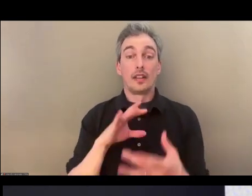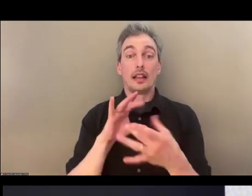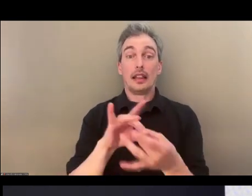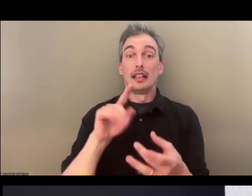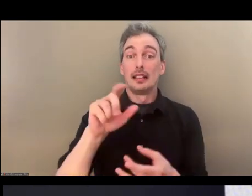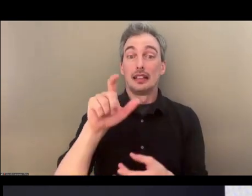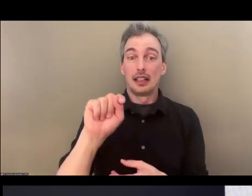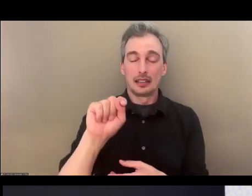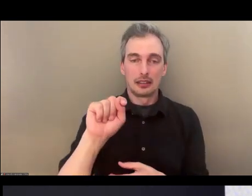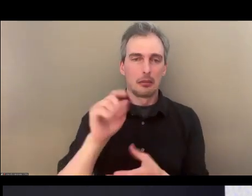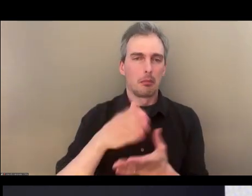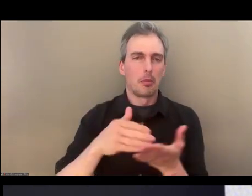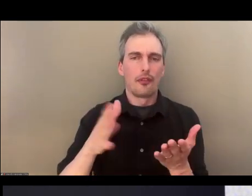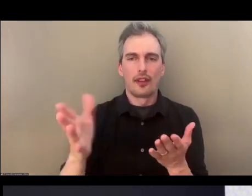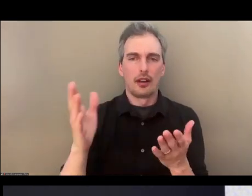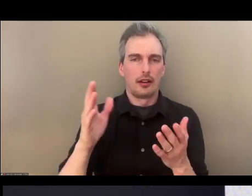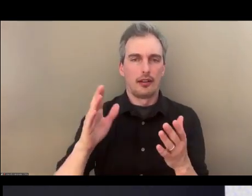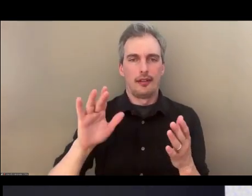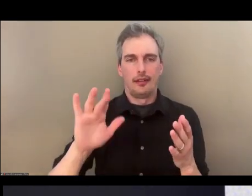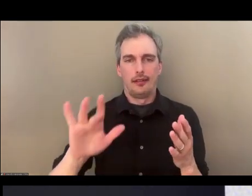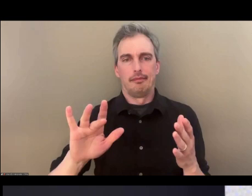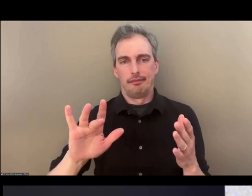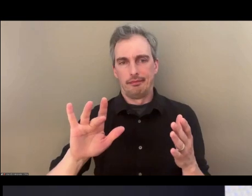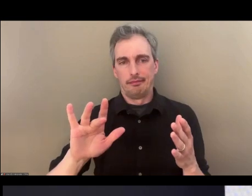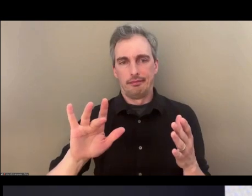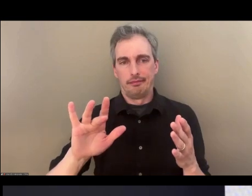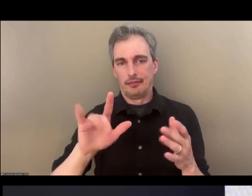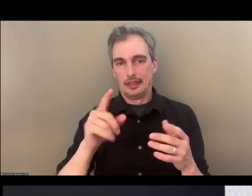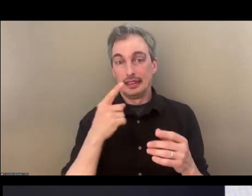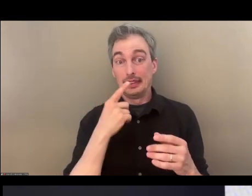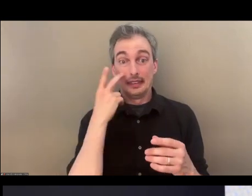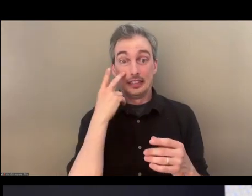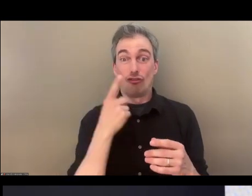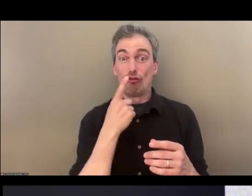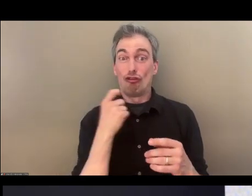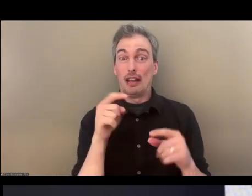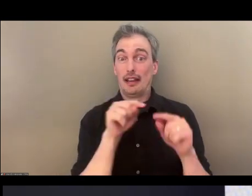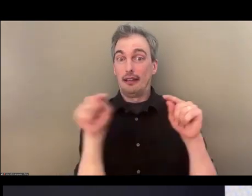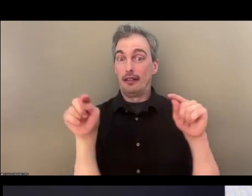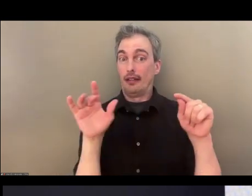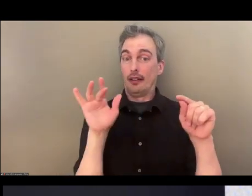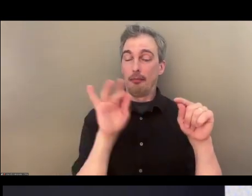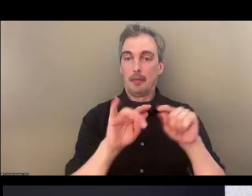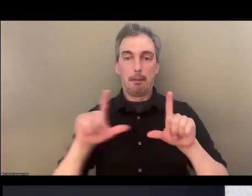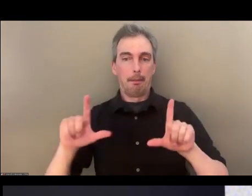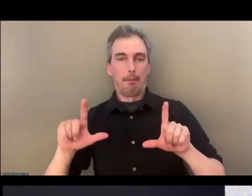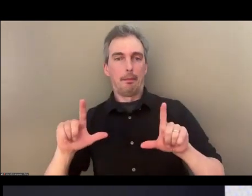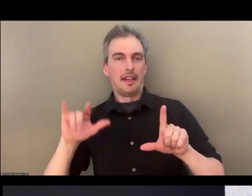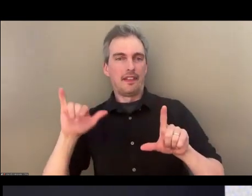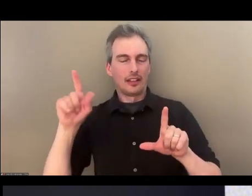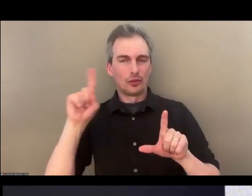And that's where I kind of dug in. And I decided that I'm going to build my own testing tools.